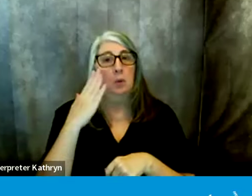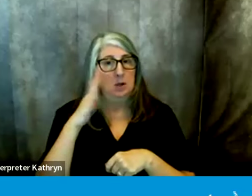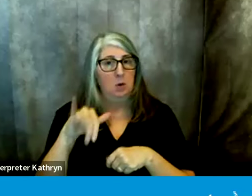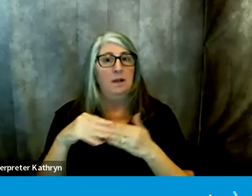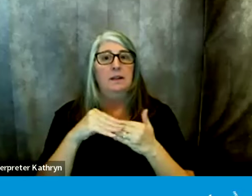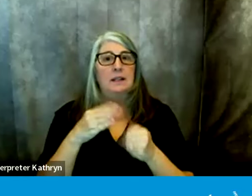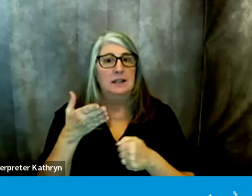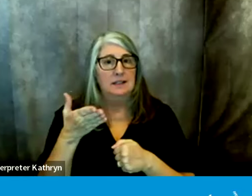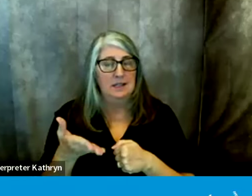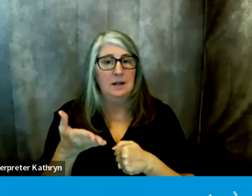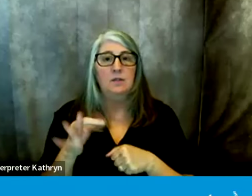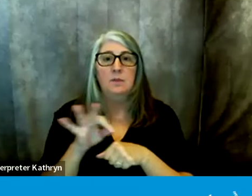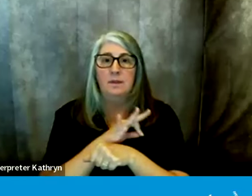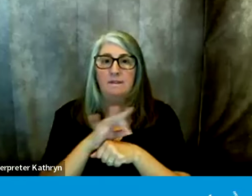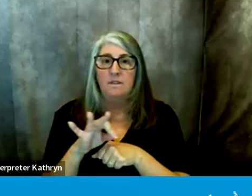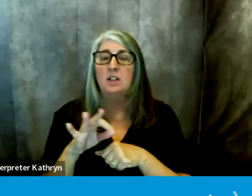from a functional standpoint, I think is now well established.